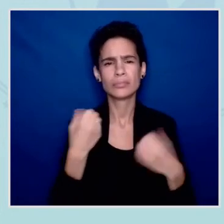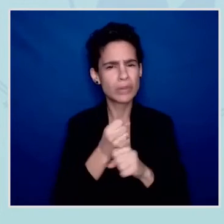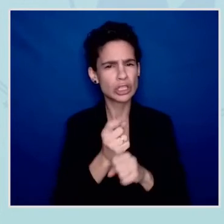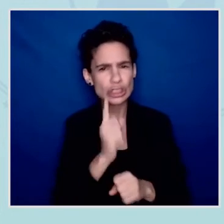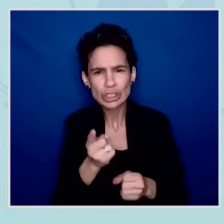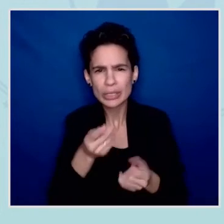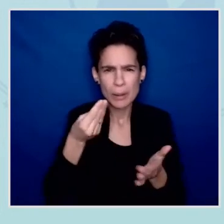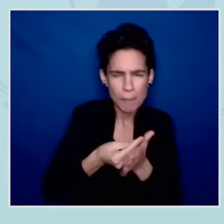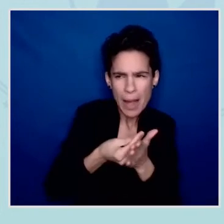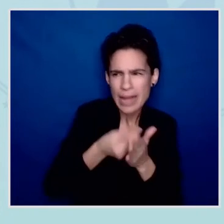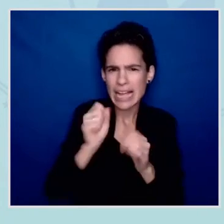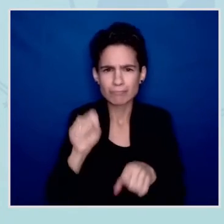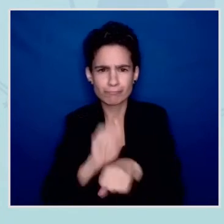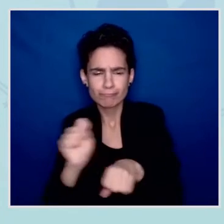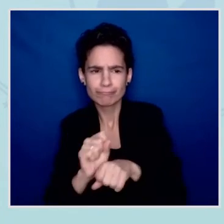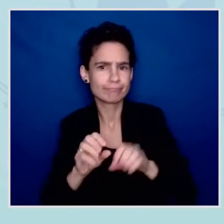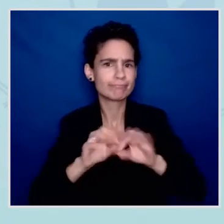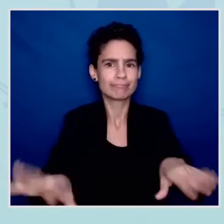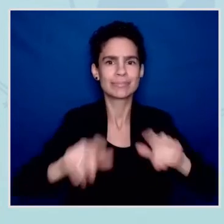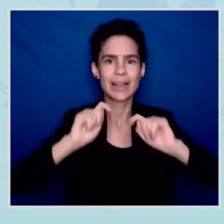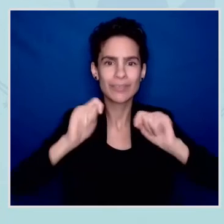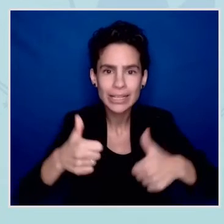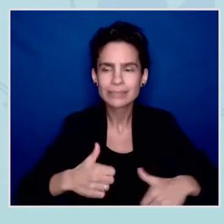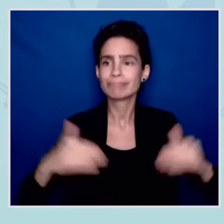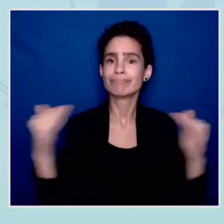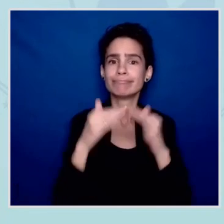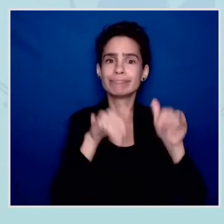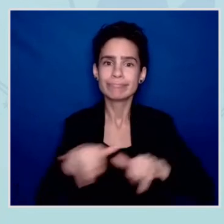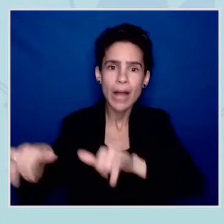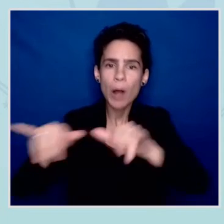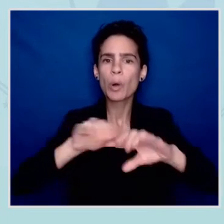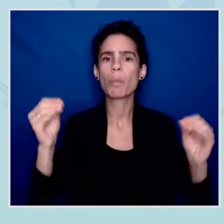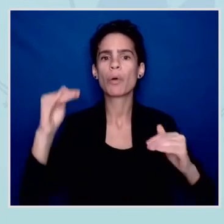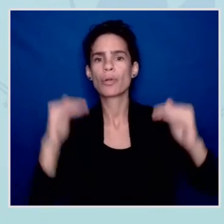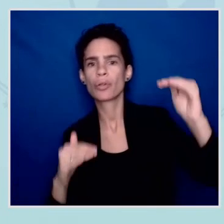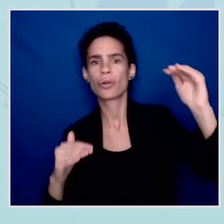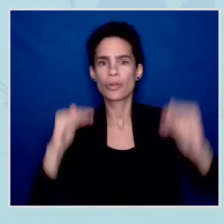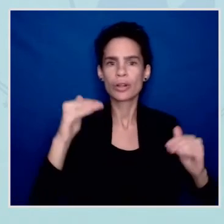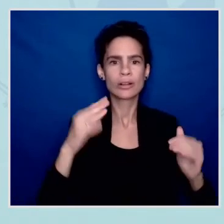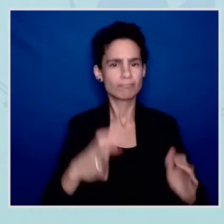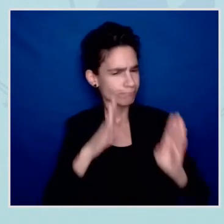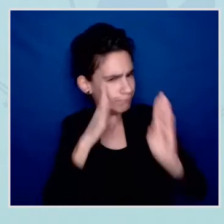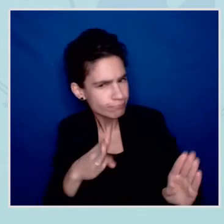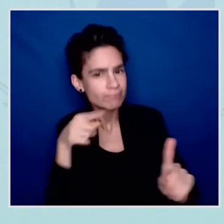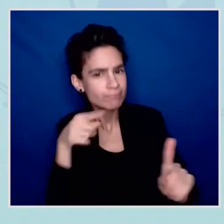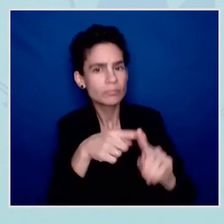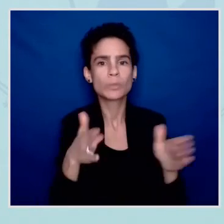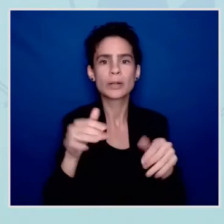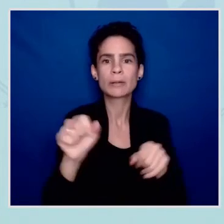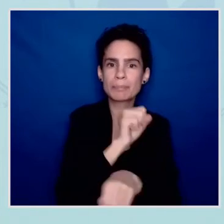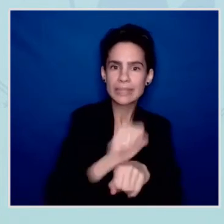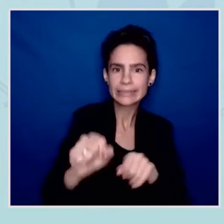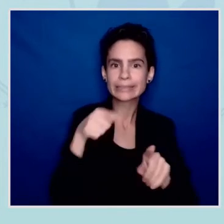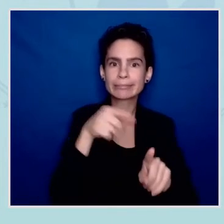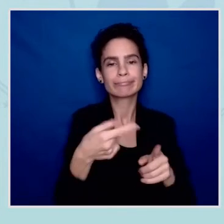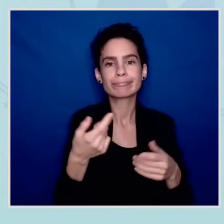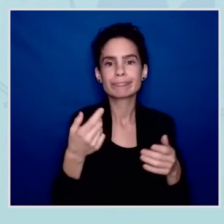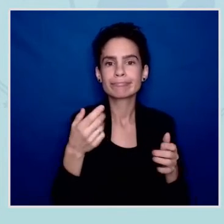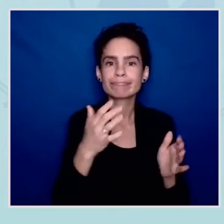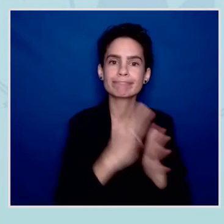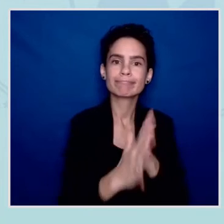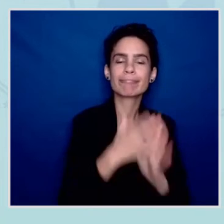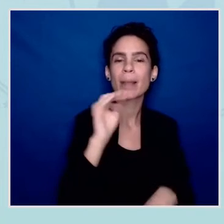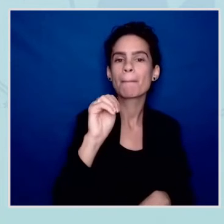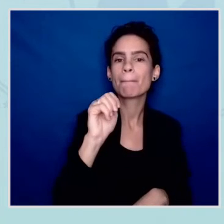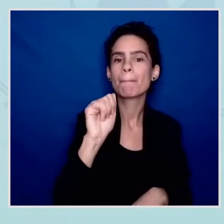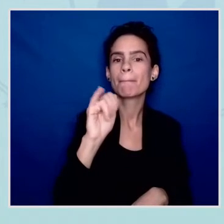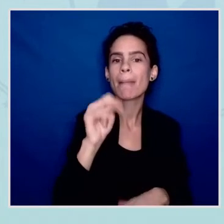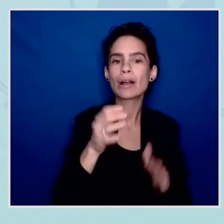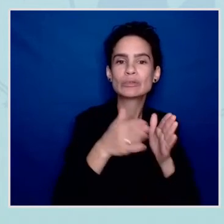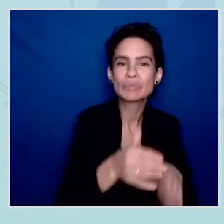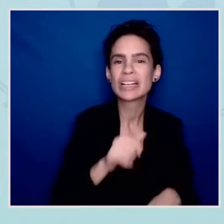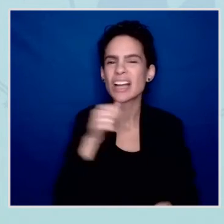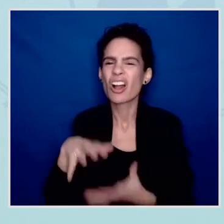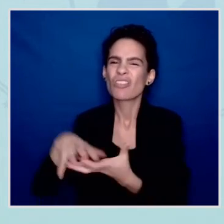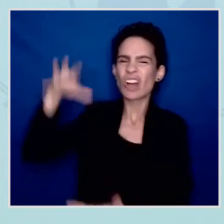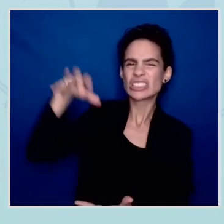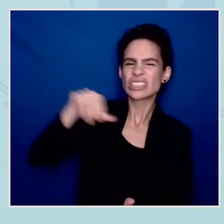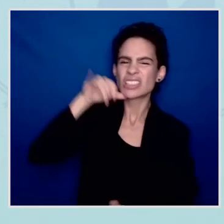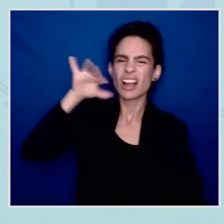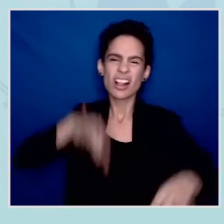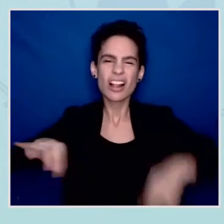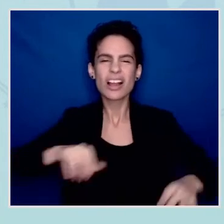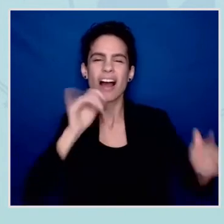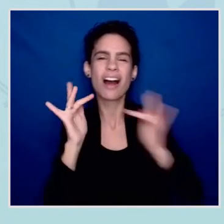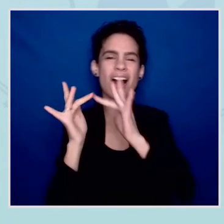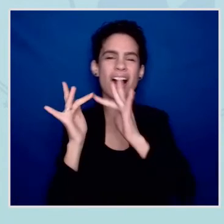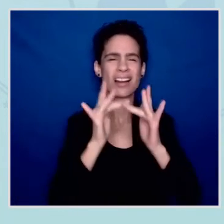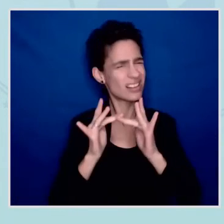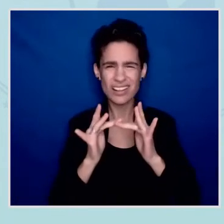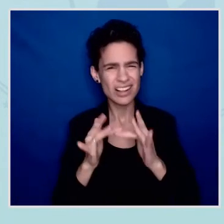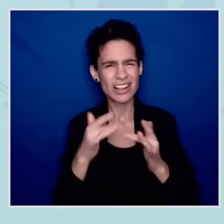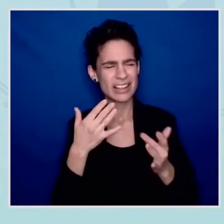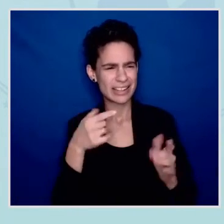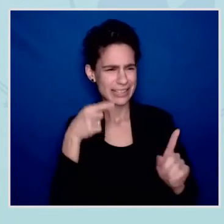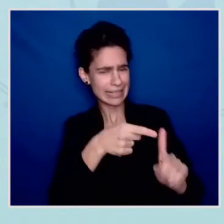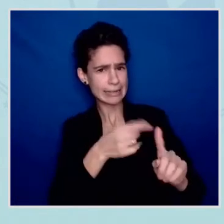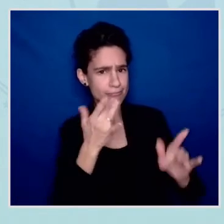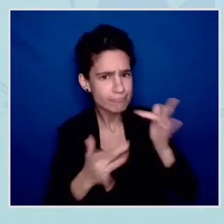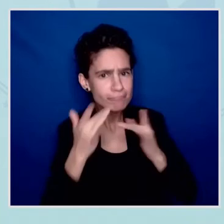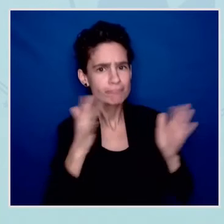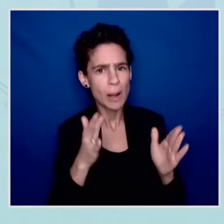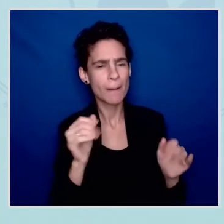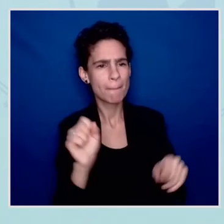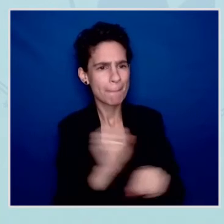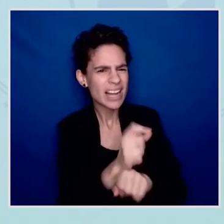CONTROL, I WANT TO BE CLEAR